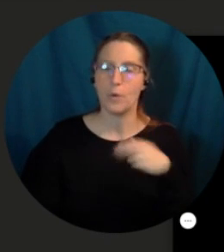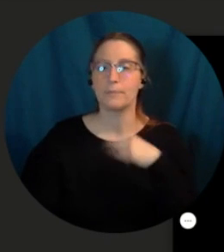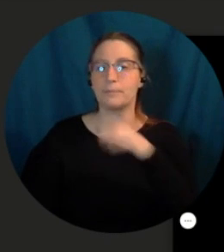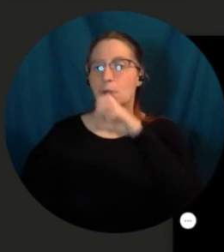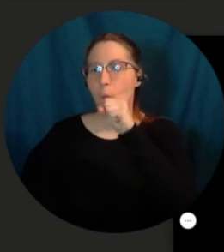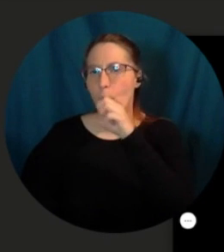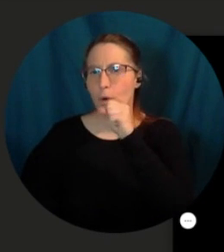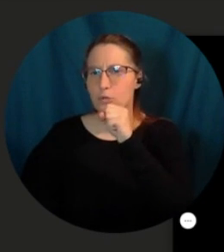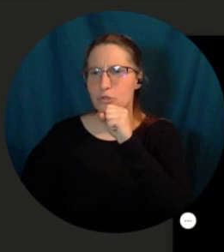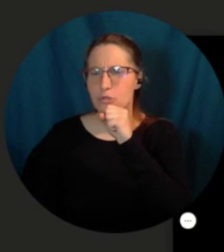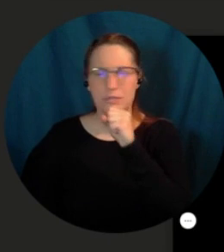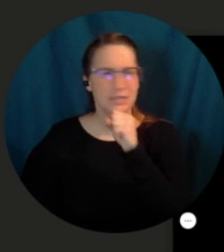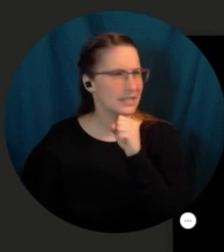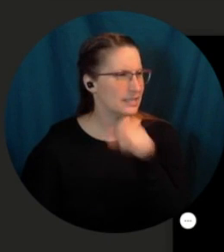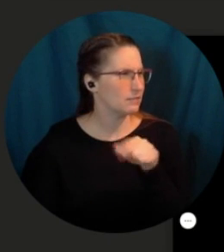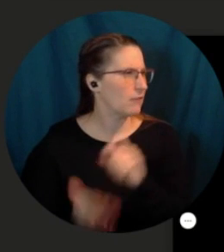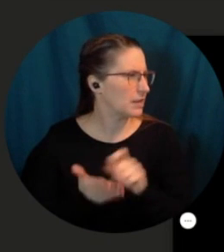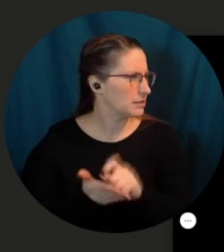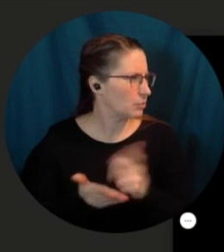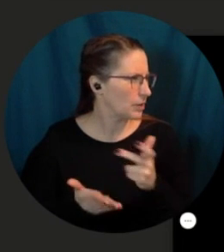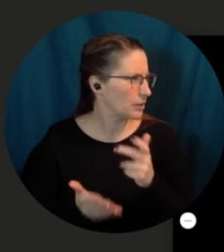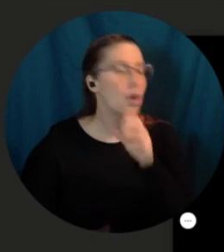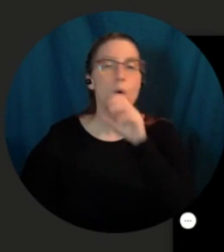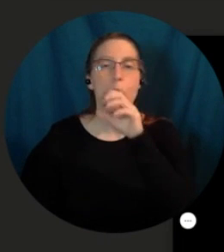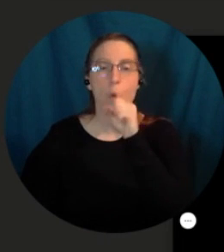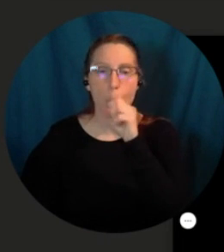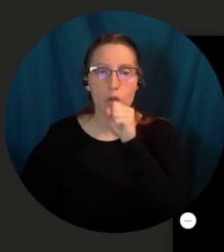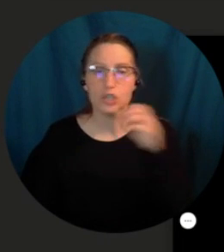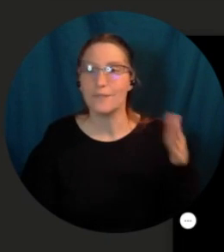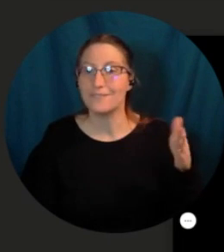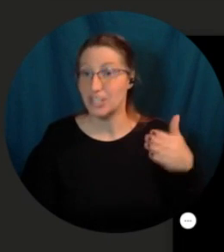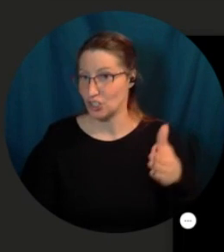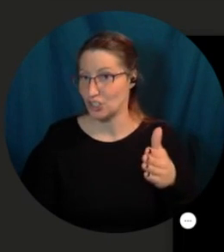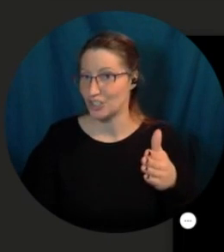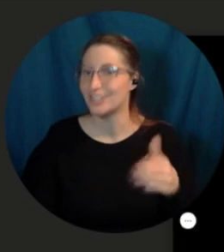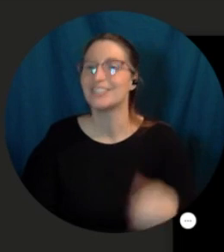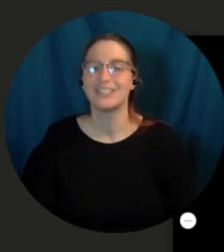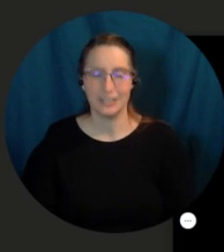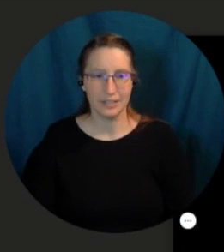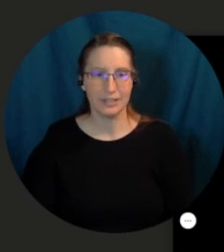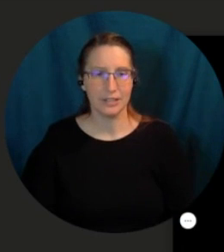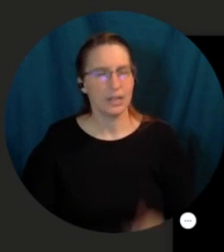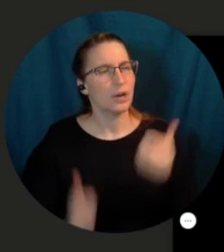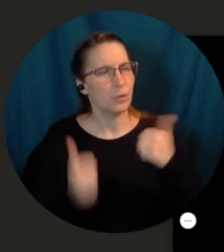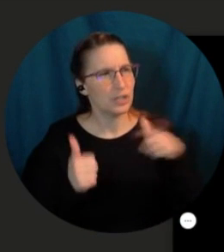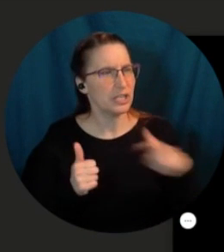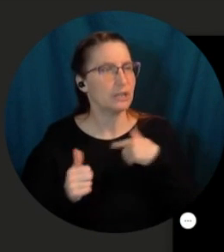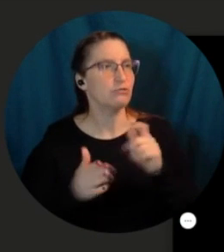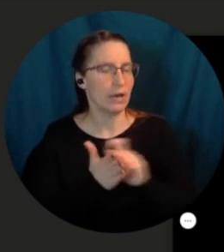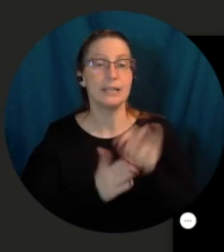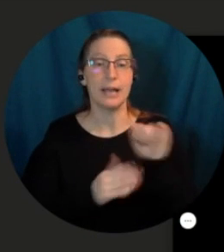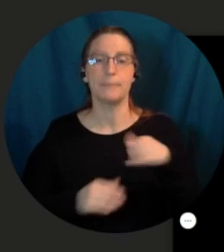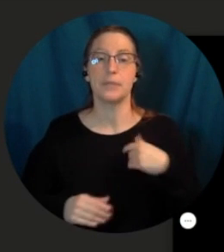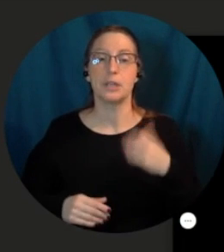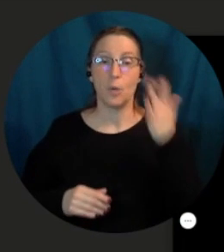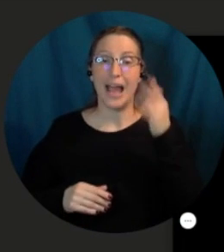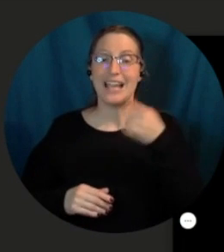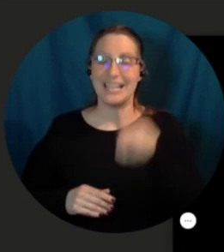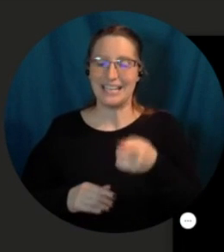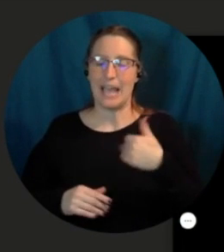what does he write-- orange? Fish. Fish I'm like? Which one does he write? He has favorites in each section. He does. And he'll choose it.